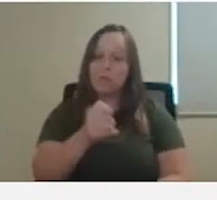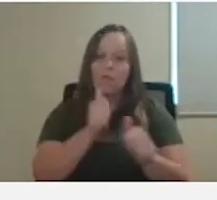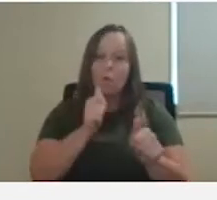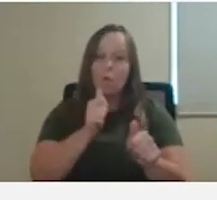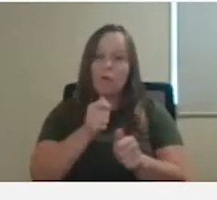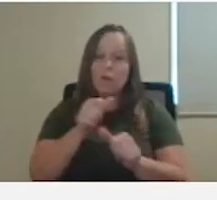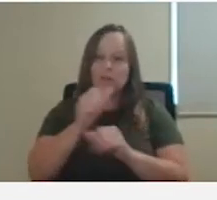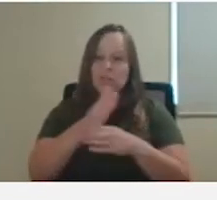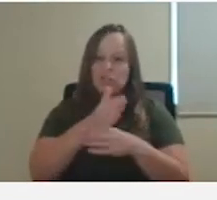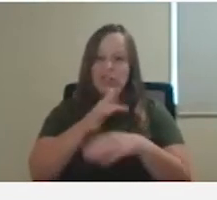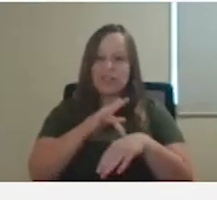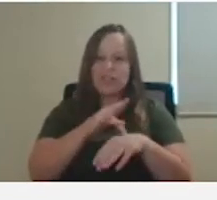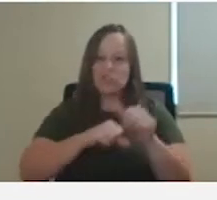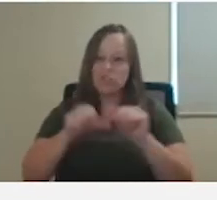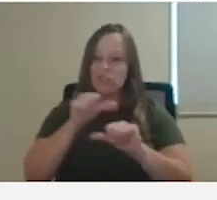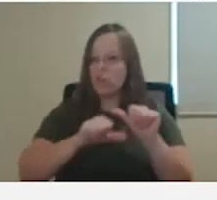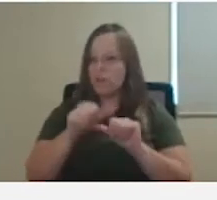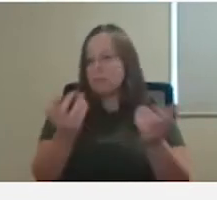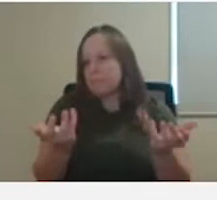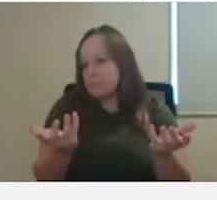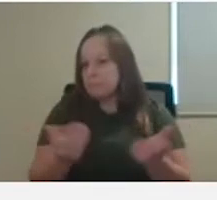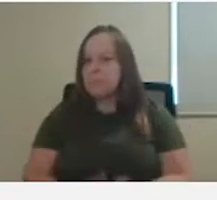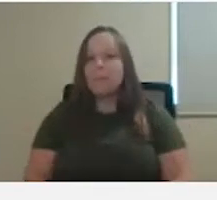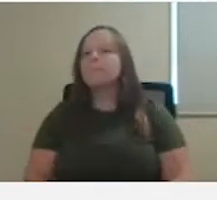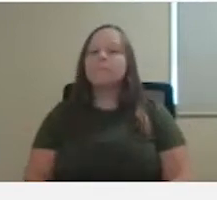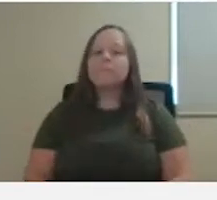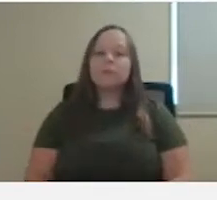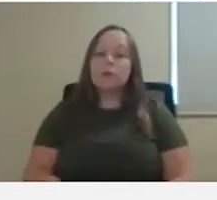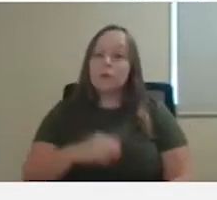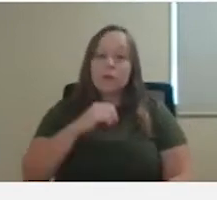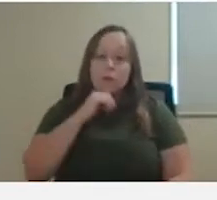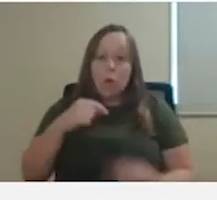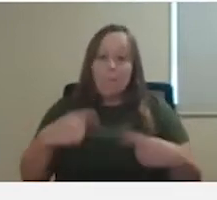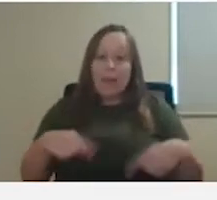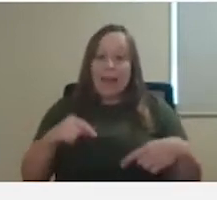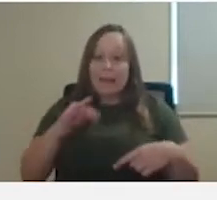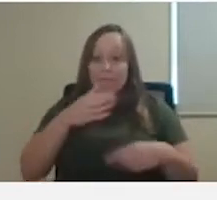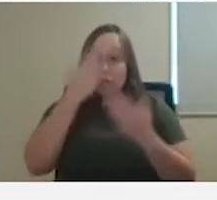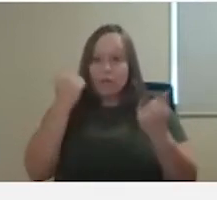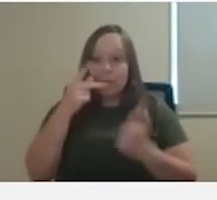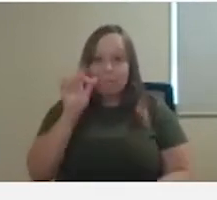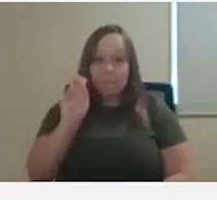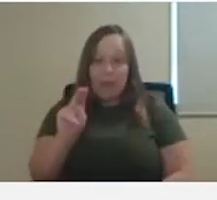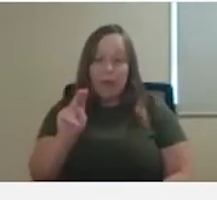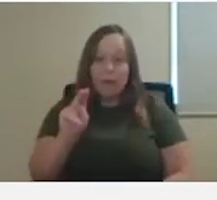having to touch one that someone else may have touched. Don't panic if you forget a pen, because the poll workers will